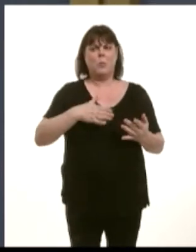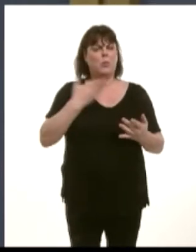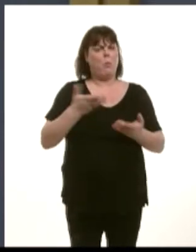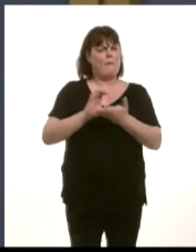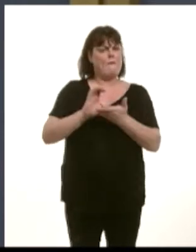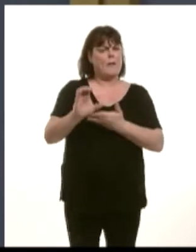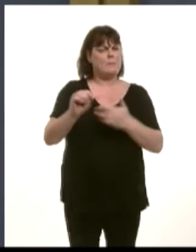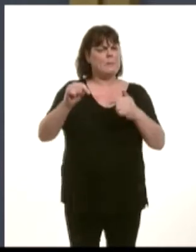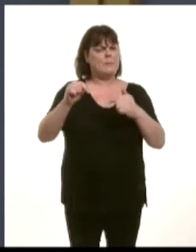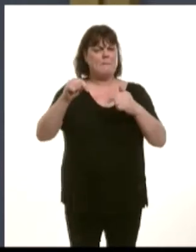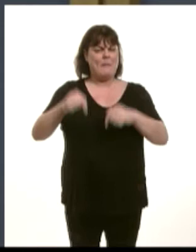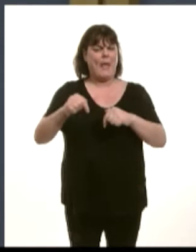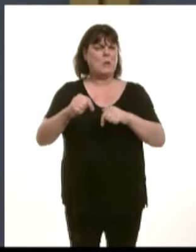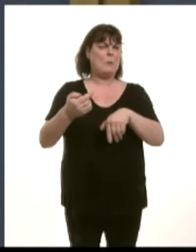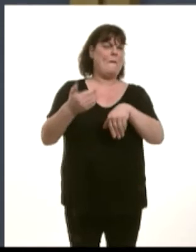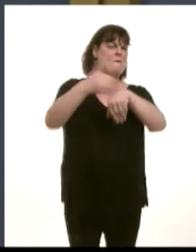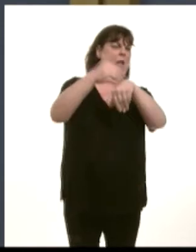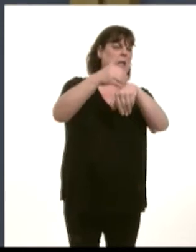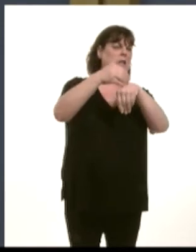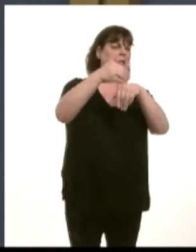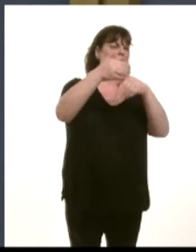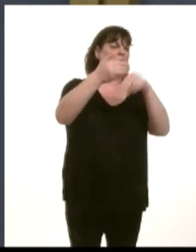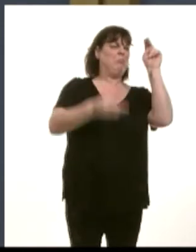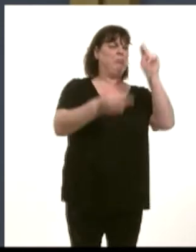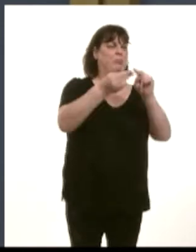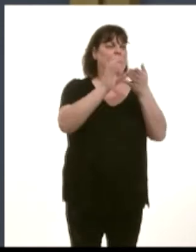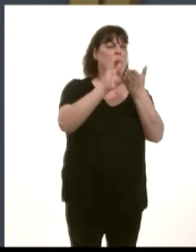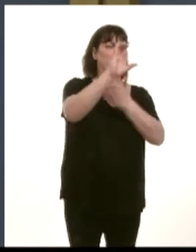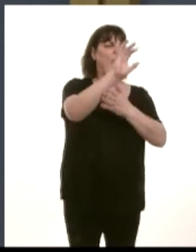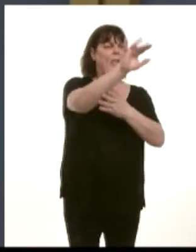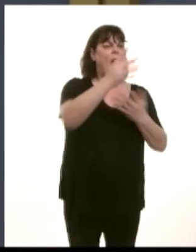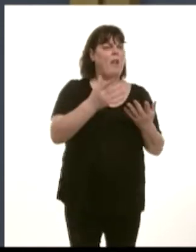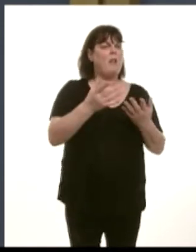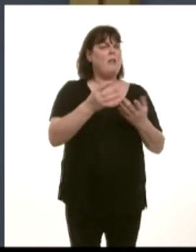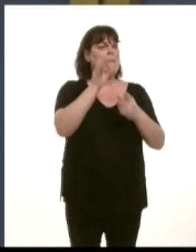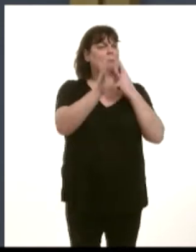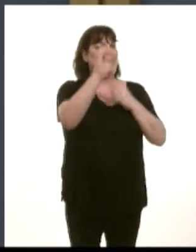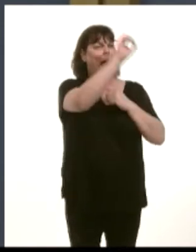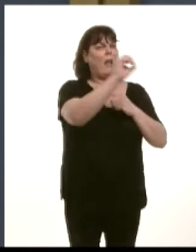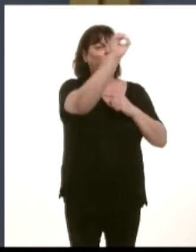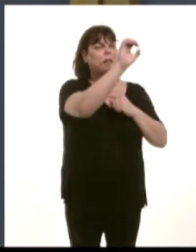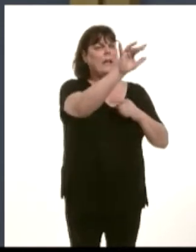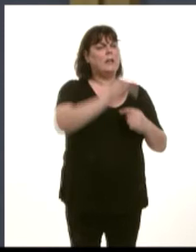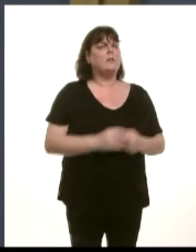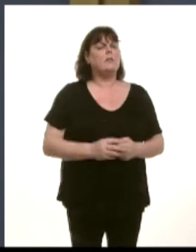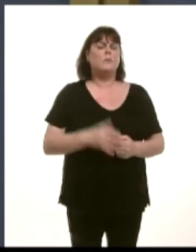that they have made elsewhere, such as the Anglesey Circuit. Does the First Minister share that concern and does he also agree that what would be